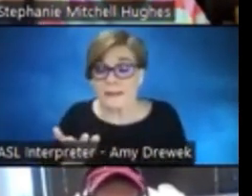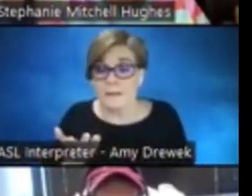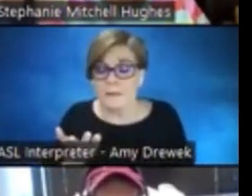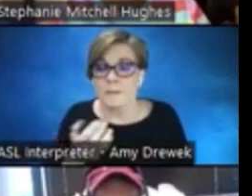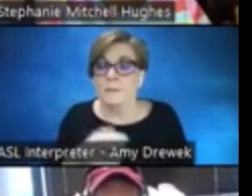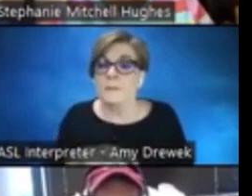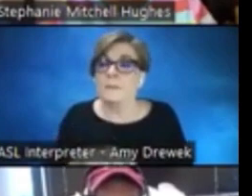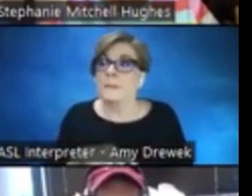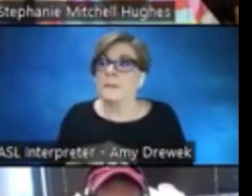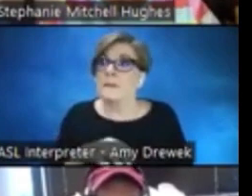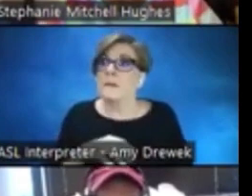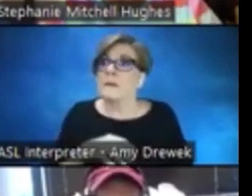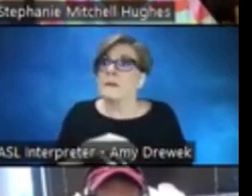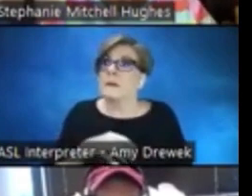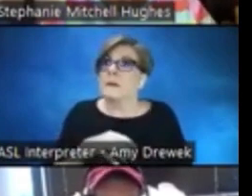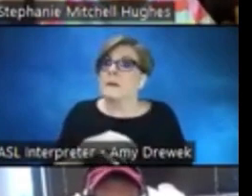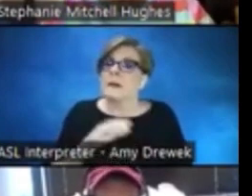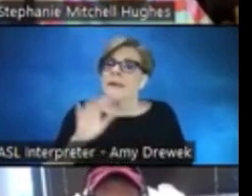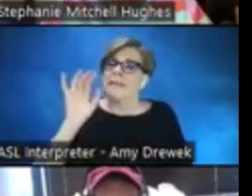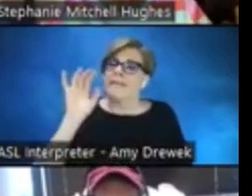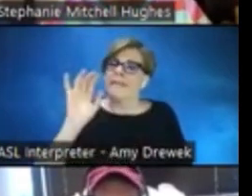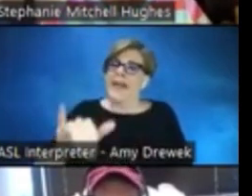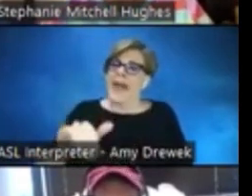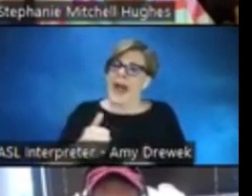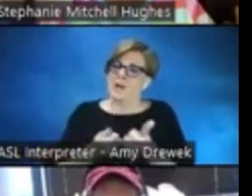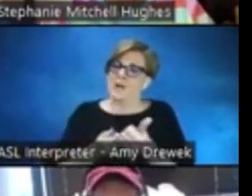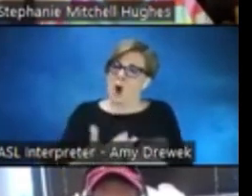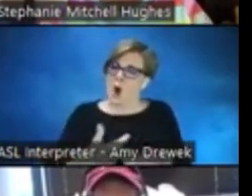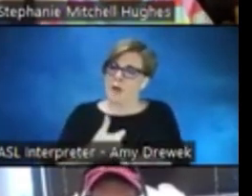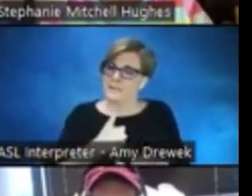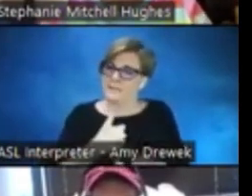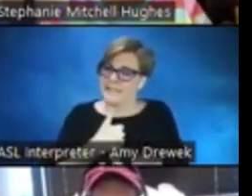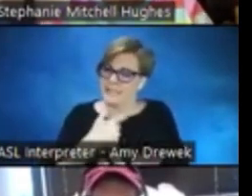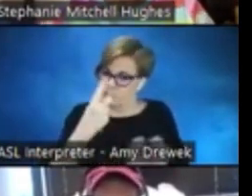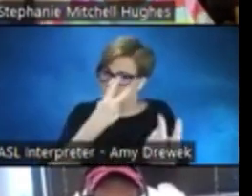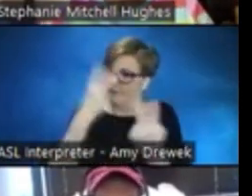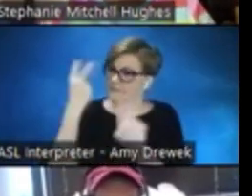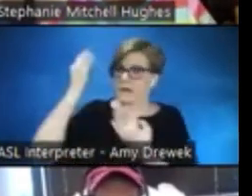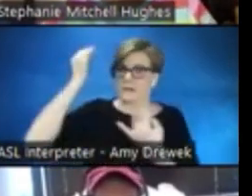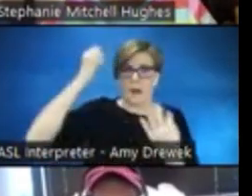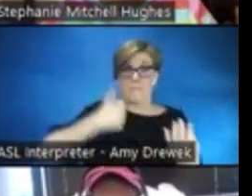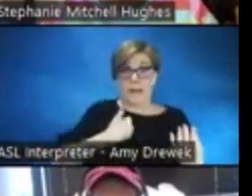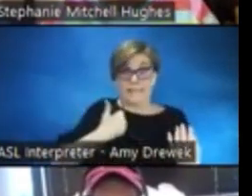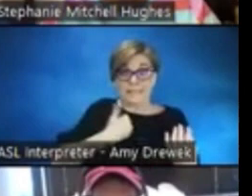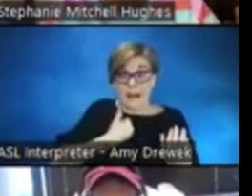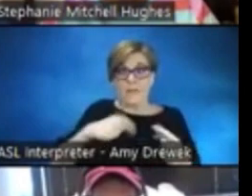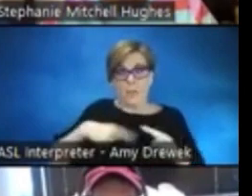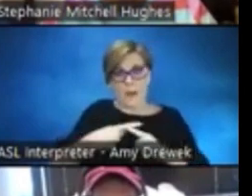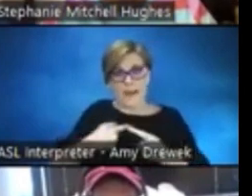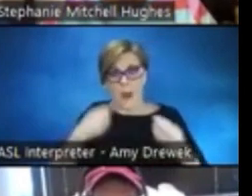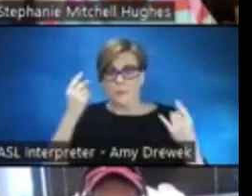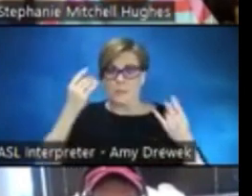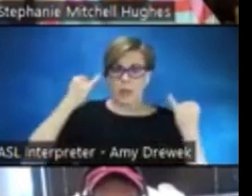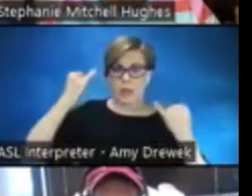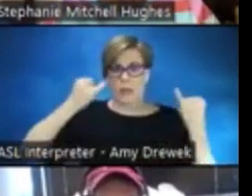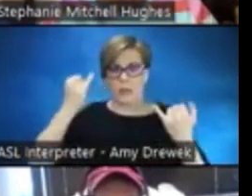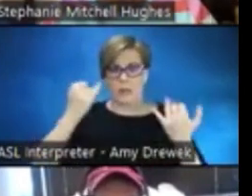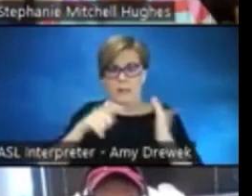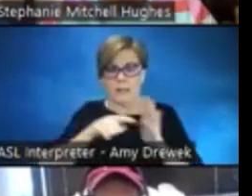REFLECT ON WHEN I WAS SUICIDAL AND A SPECIFIC TIME WHEN I WROTE